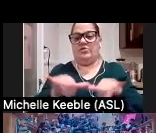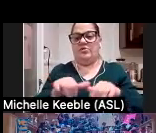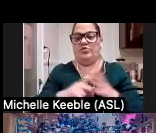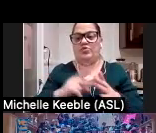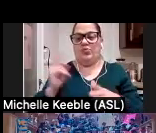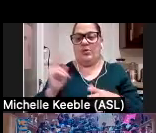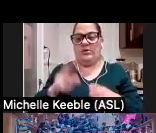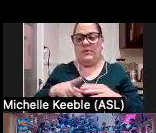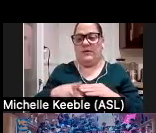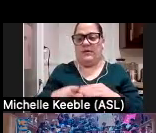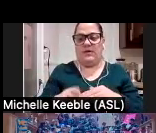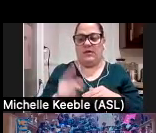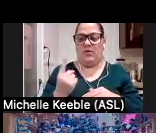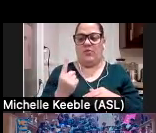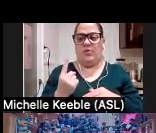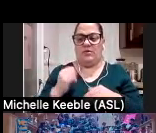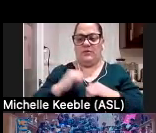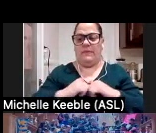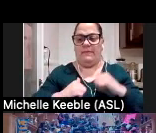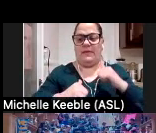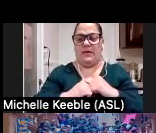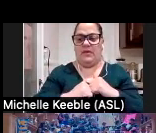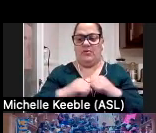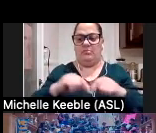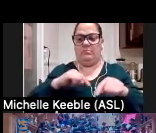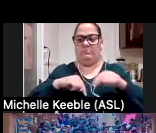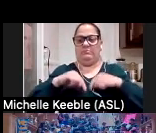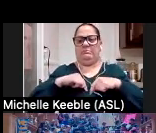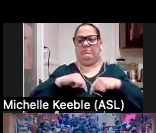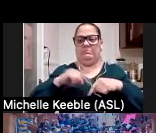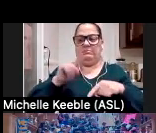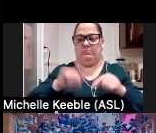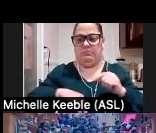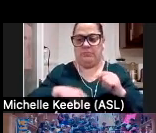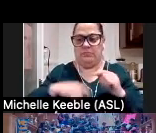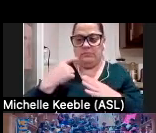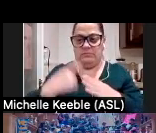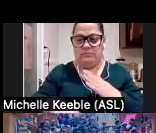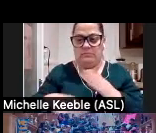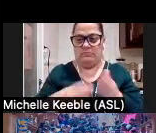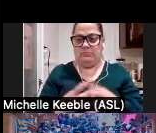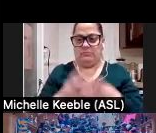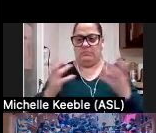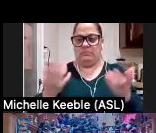right? Once you build it, it's hard to go back. It's costly. So, and we couldn't afford to make